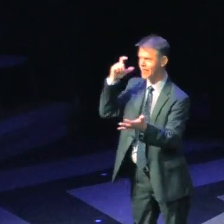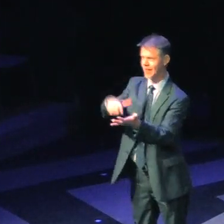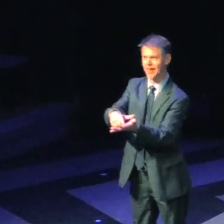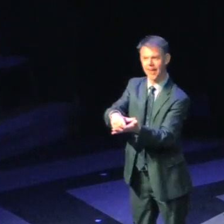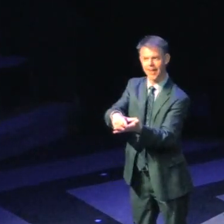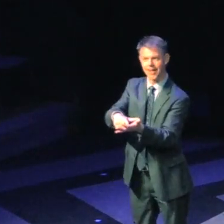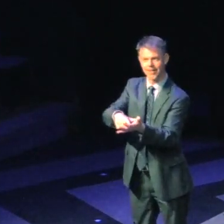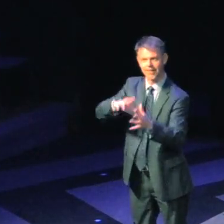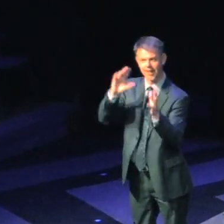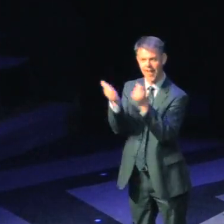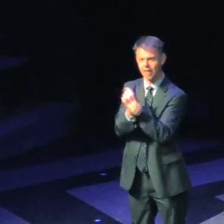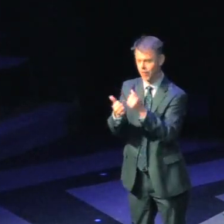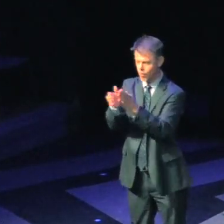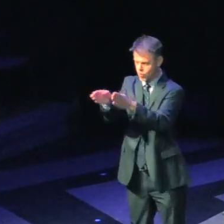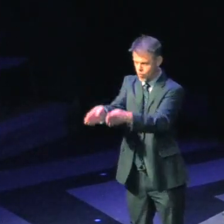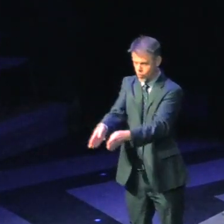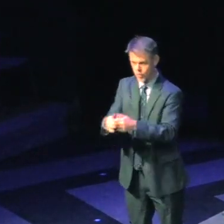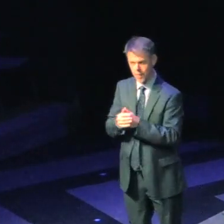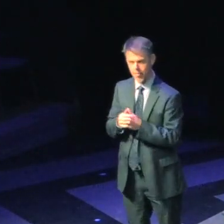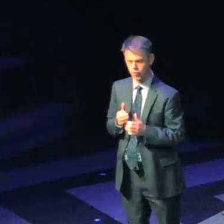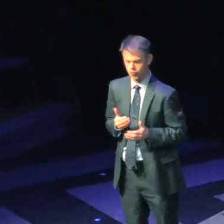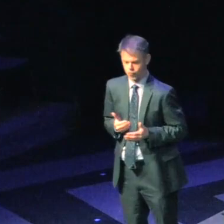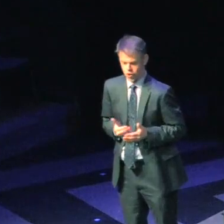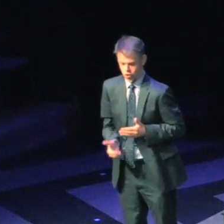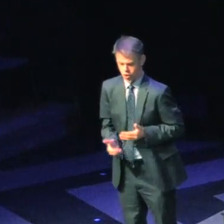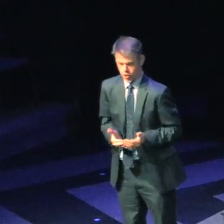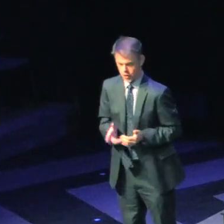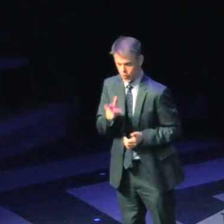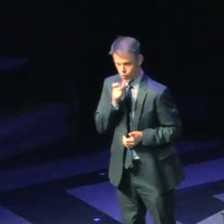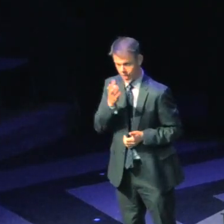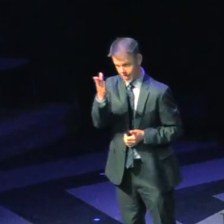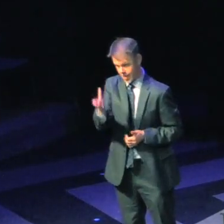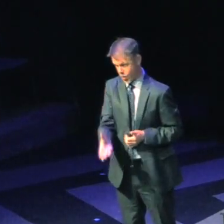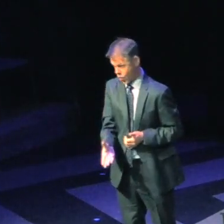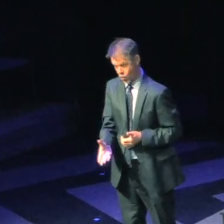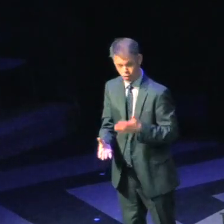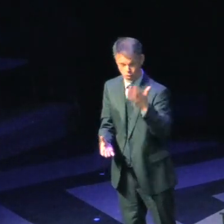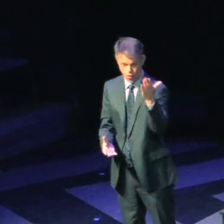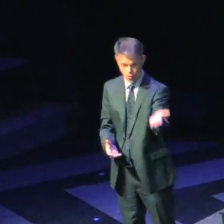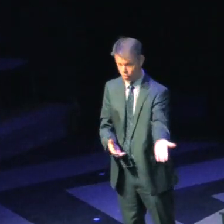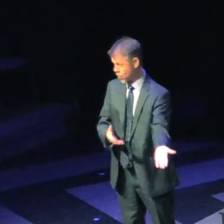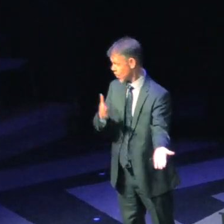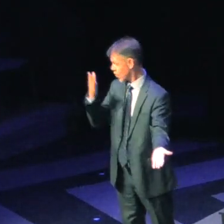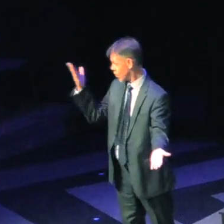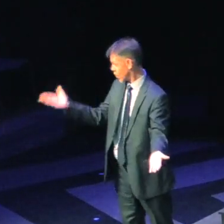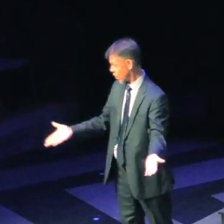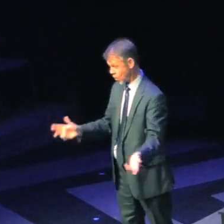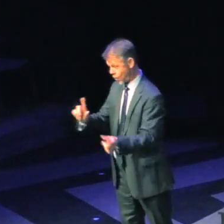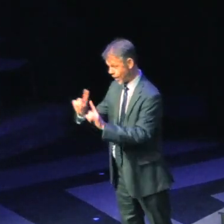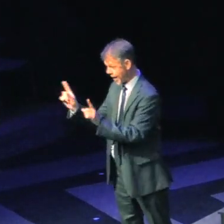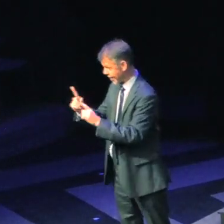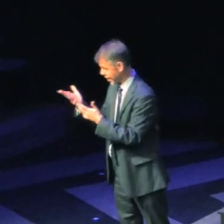every individual regardless of who they are, where they came from, the economic background, the race to